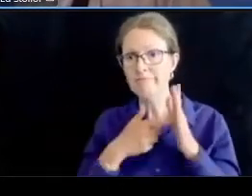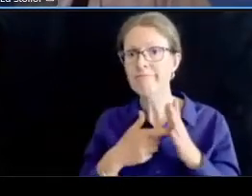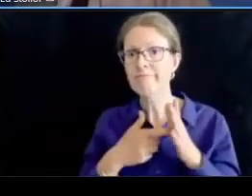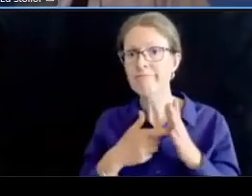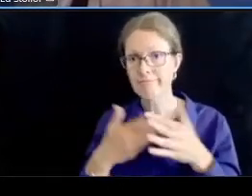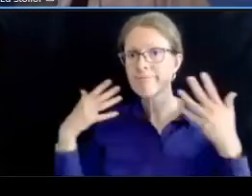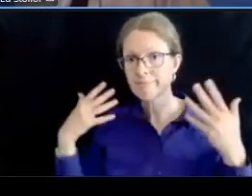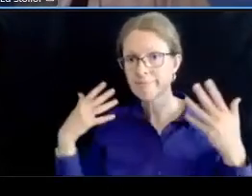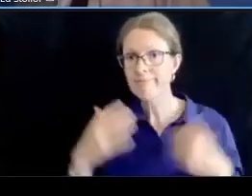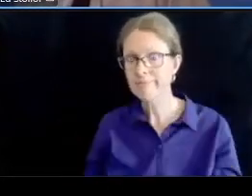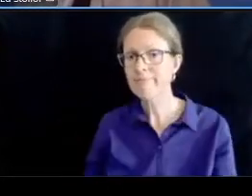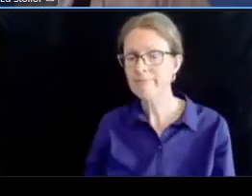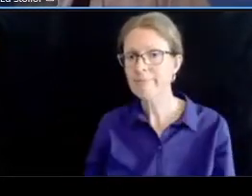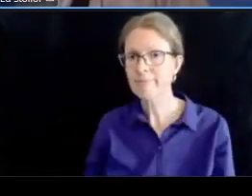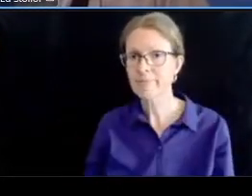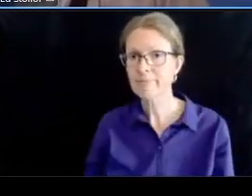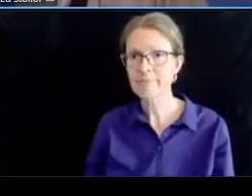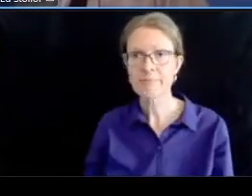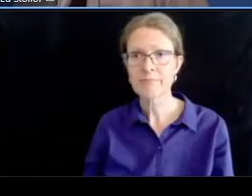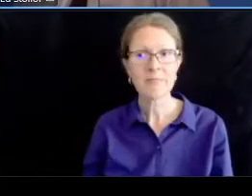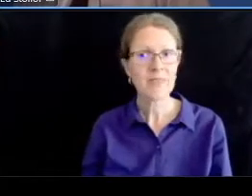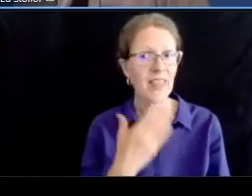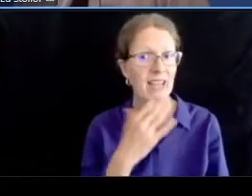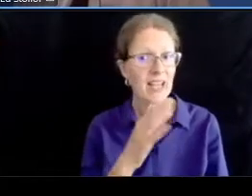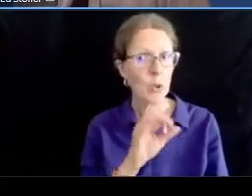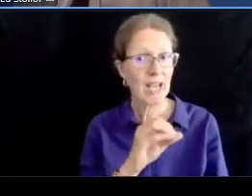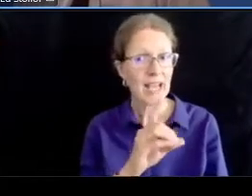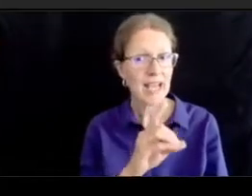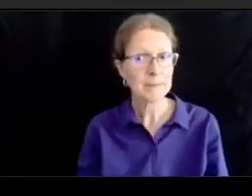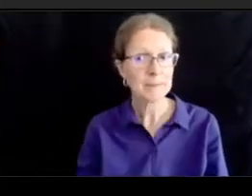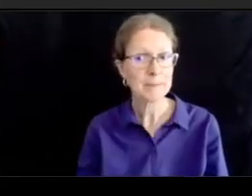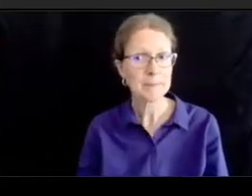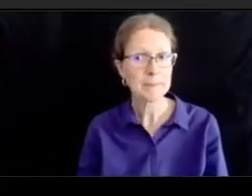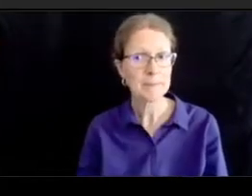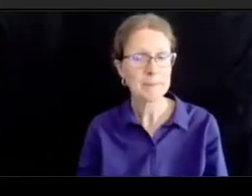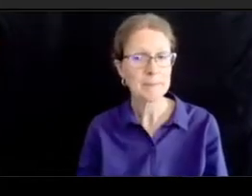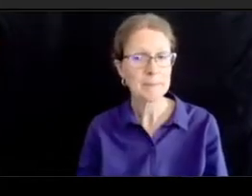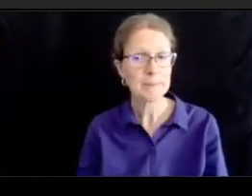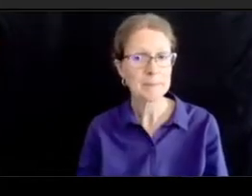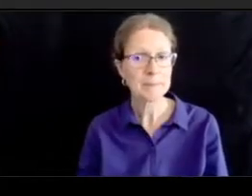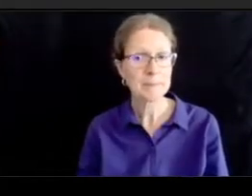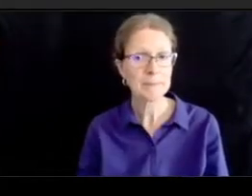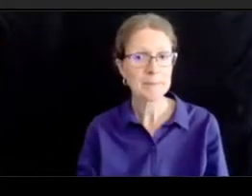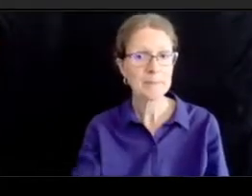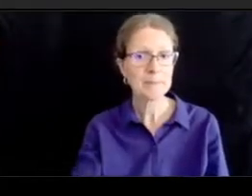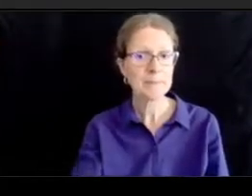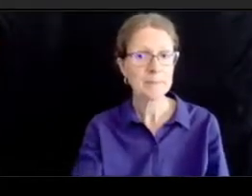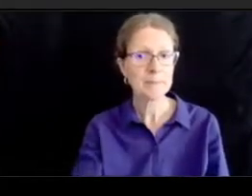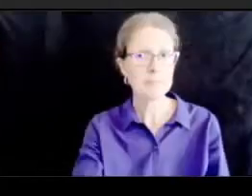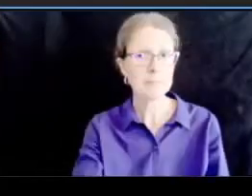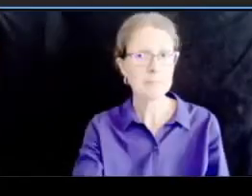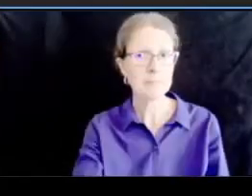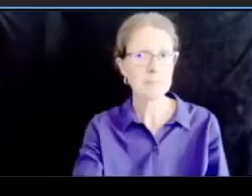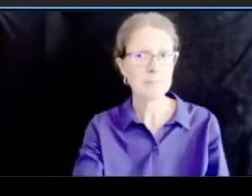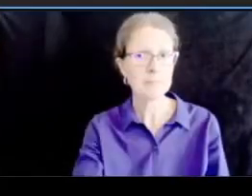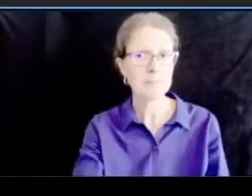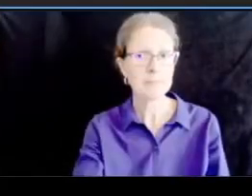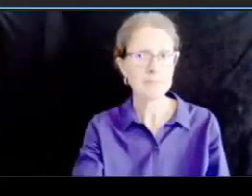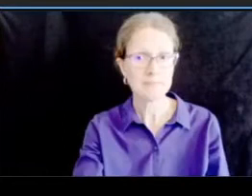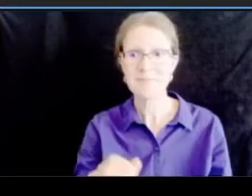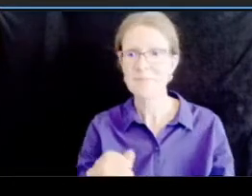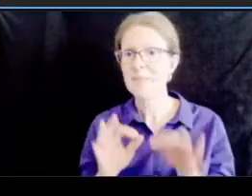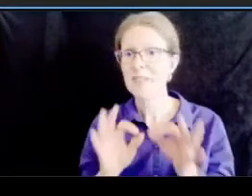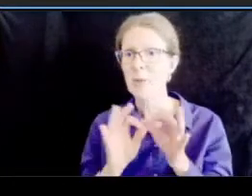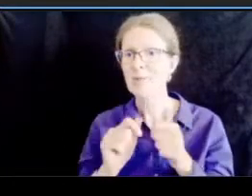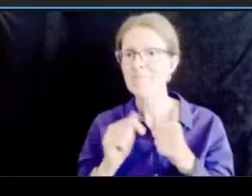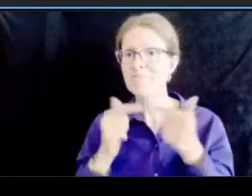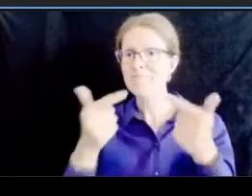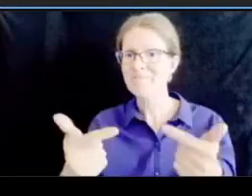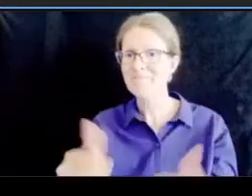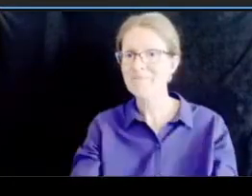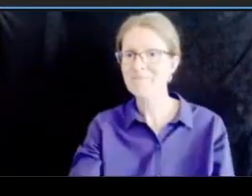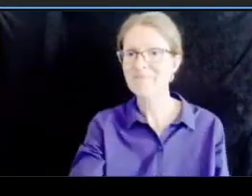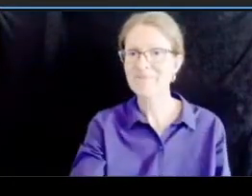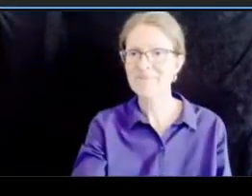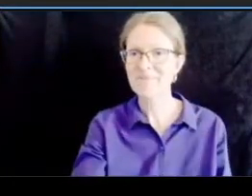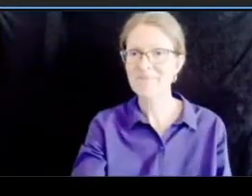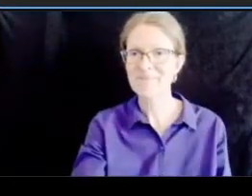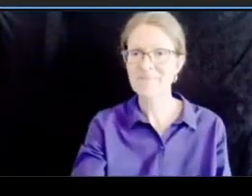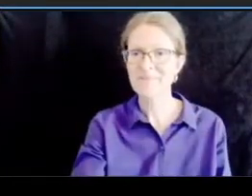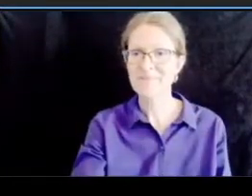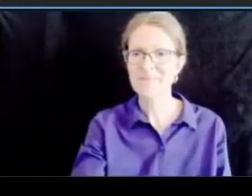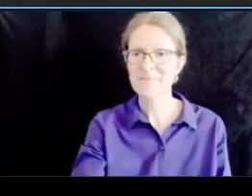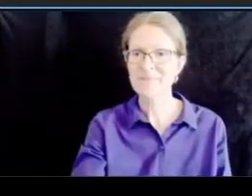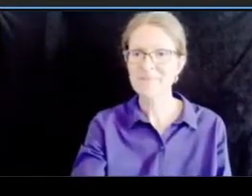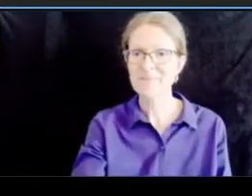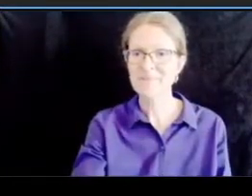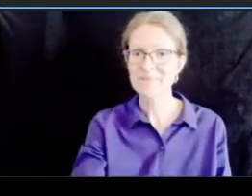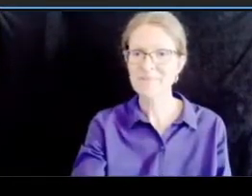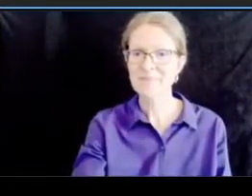thank you ed um we also have a richard pollock richard as well who has had his hand raised can